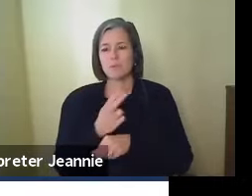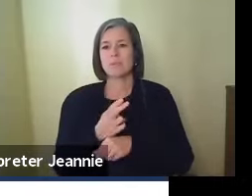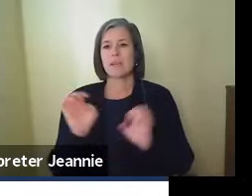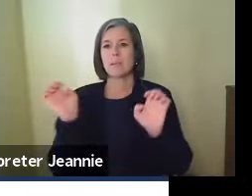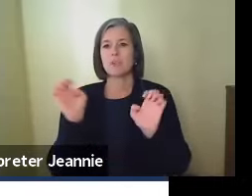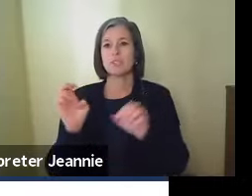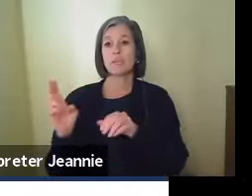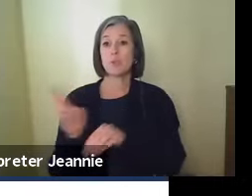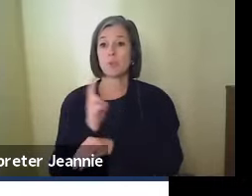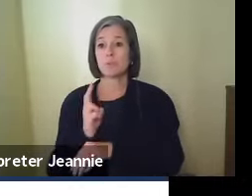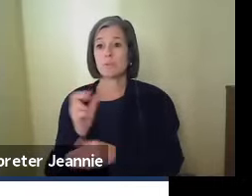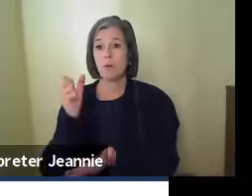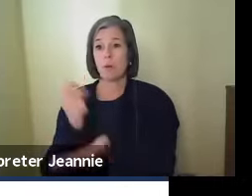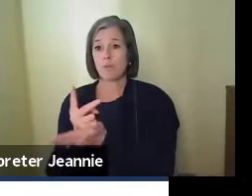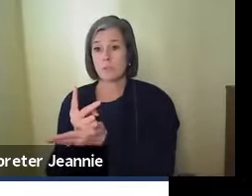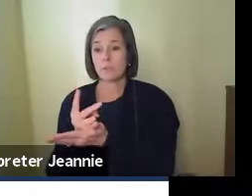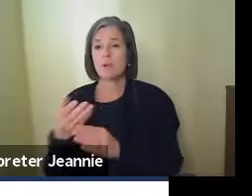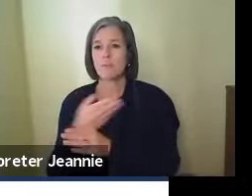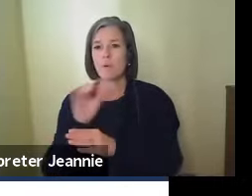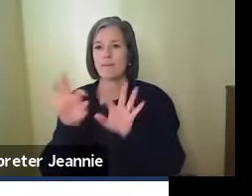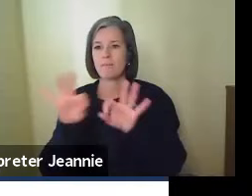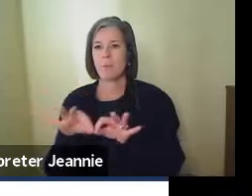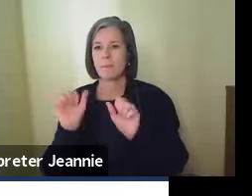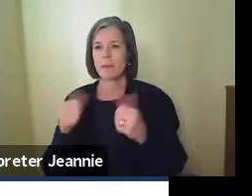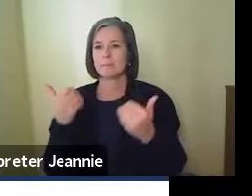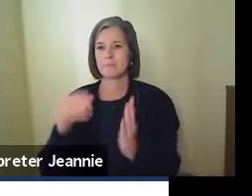before that form can be completed. The emergency use